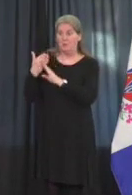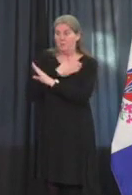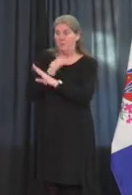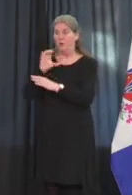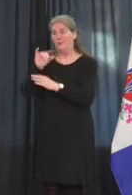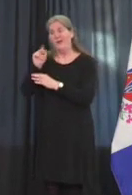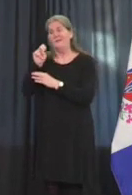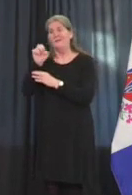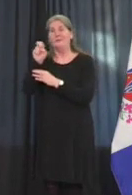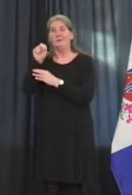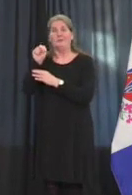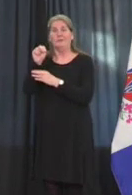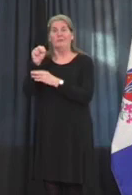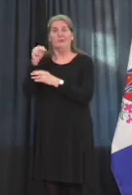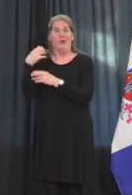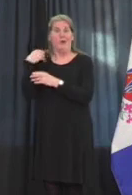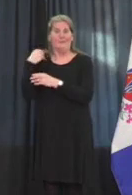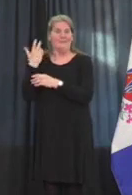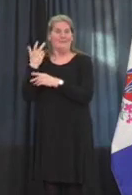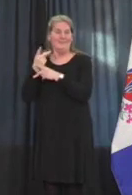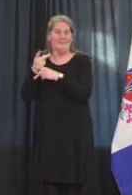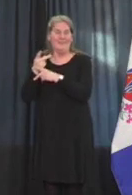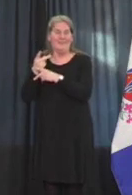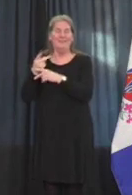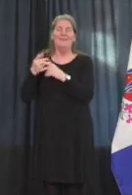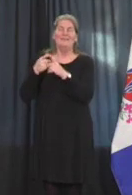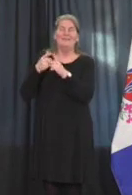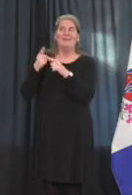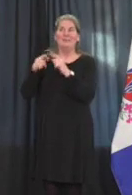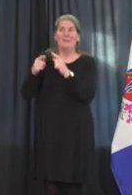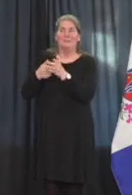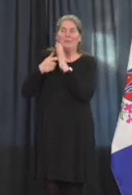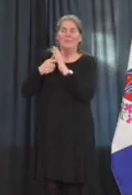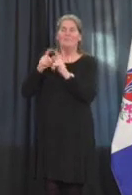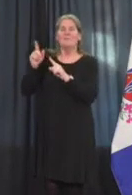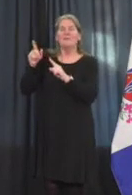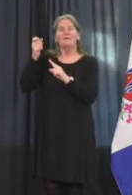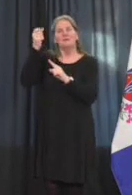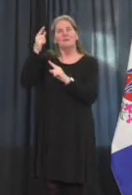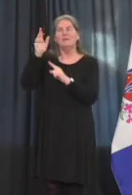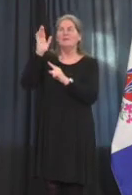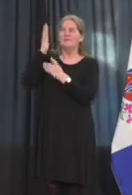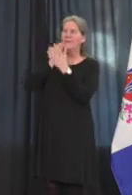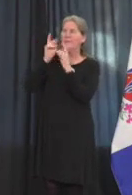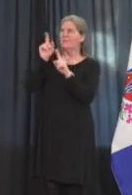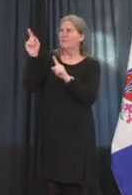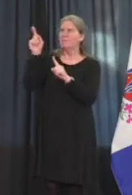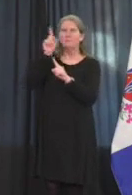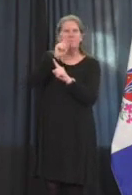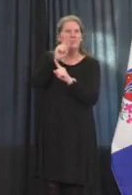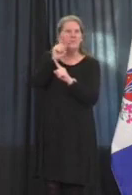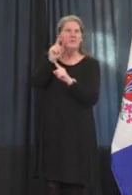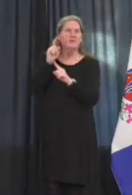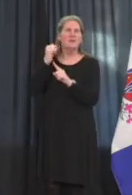THERE'S ALL SORTS OF WORK OUT THERE WHICH IS CRITICAL AND, OF COURSE, INDIVIDUALS MAY CHOOSE IF THEY -- MAYBE THEY HAVE GOT